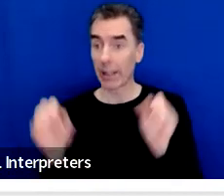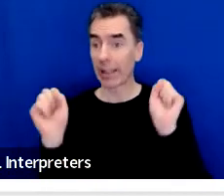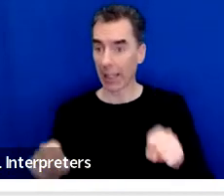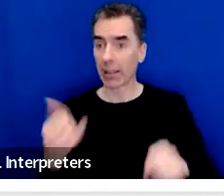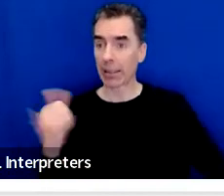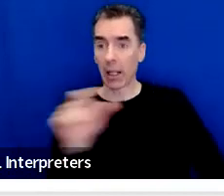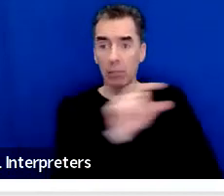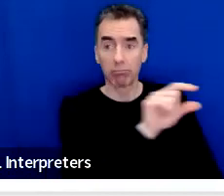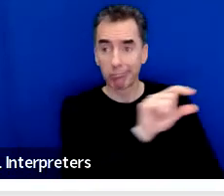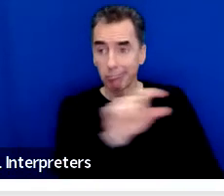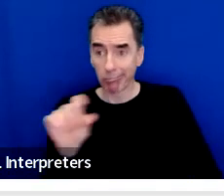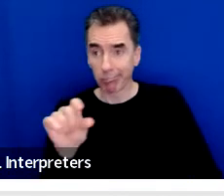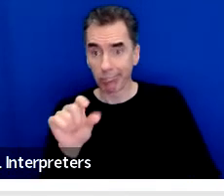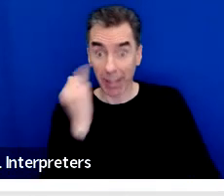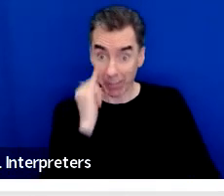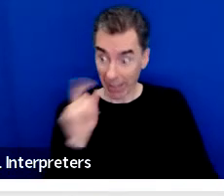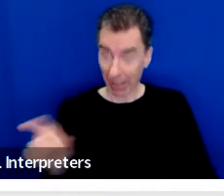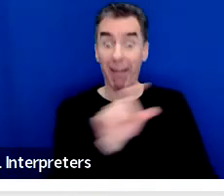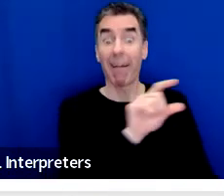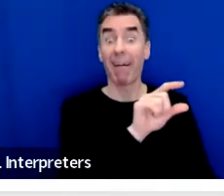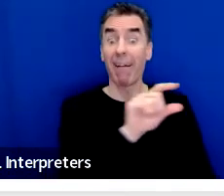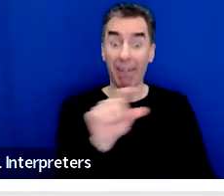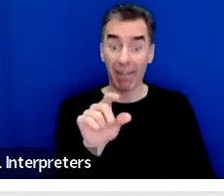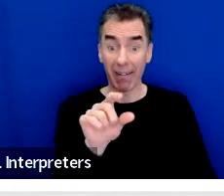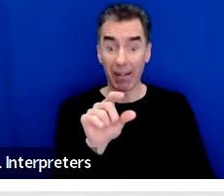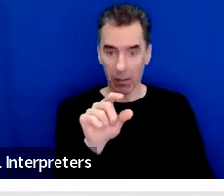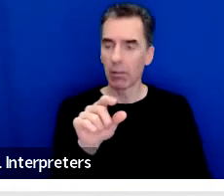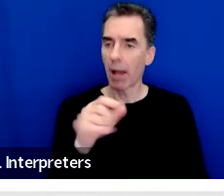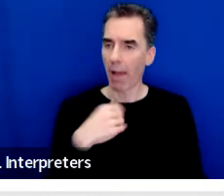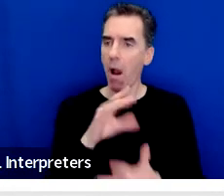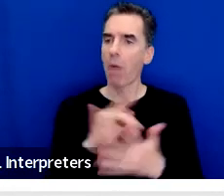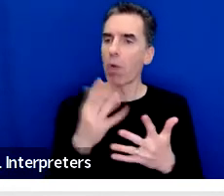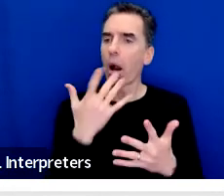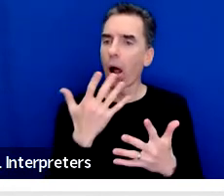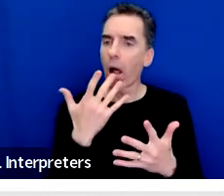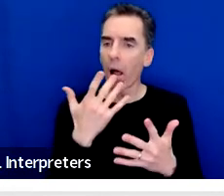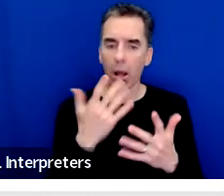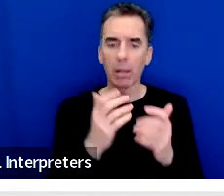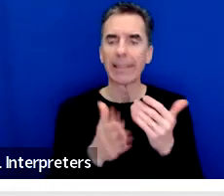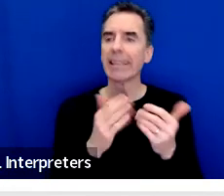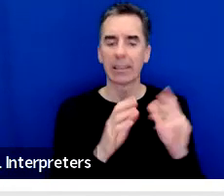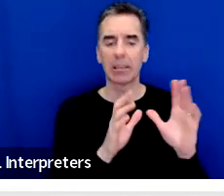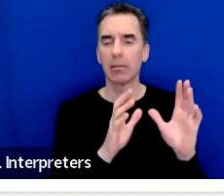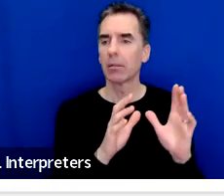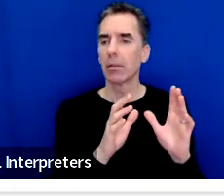If they highlight the text, you'll see that they can highlight by different color so they can organize really well. So if they highlight